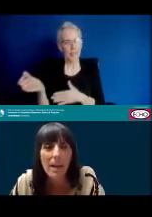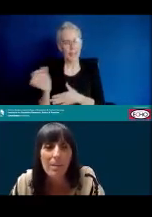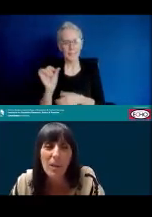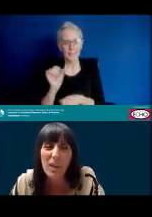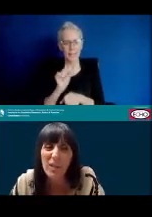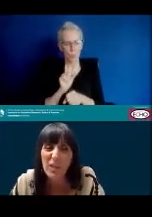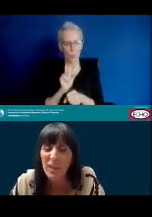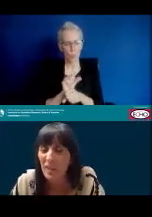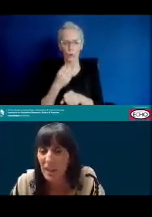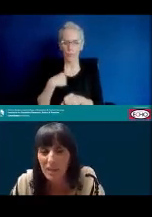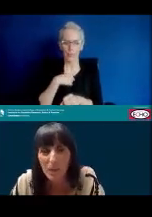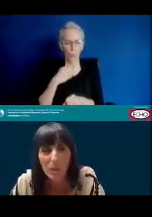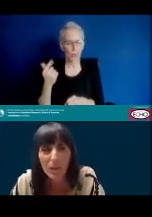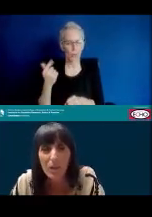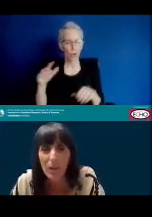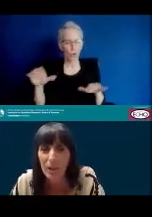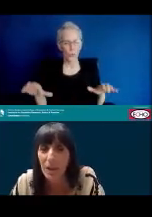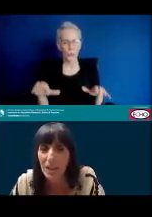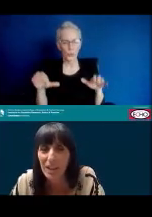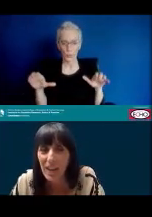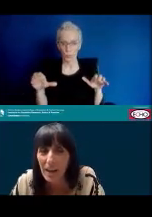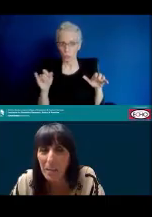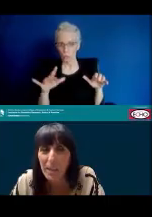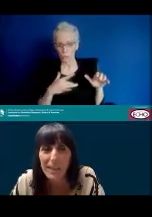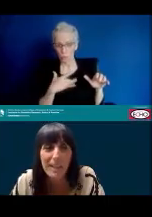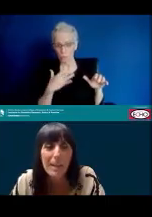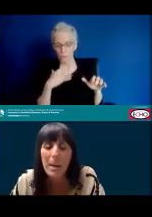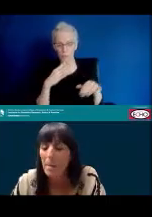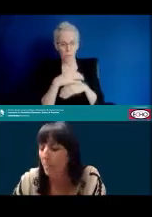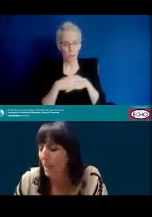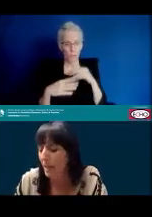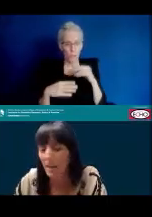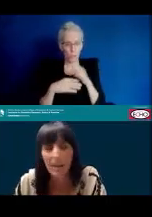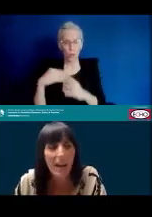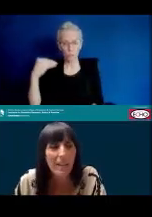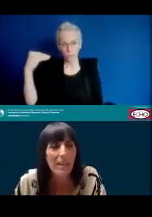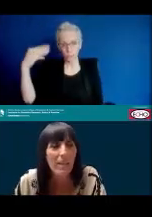So if you feel comfortable, turn on your cameras, be interactive